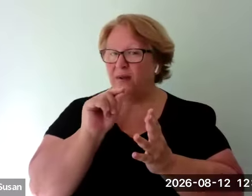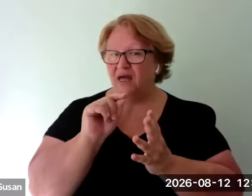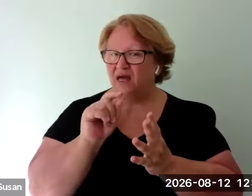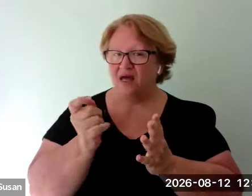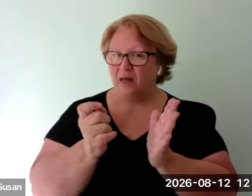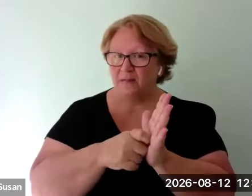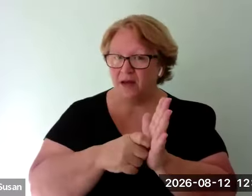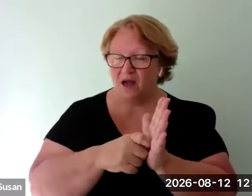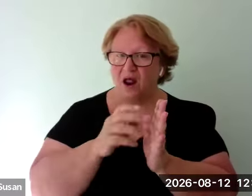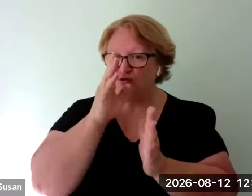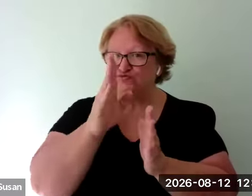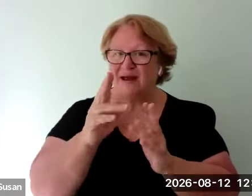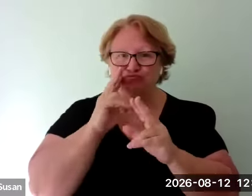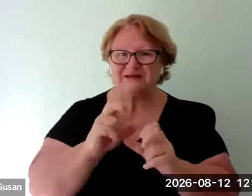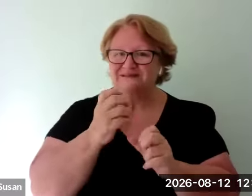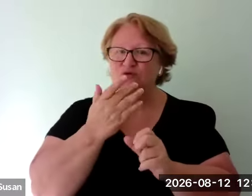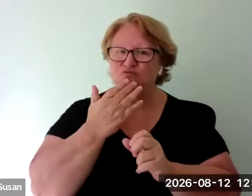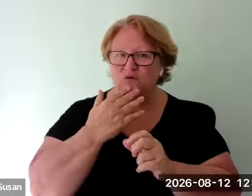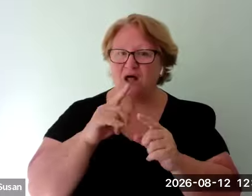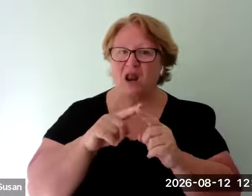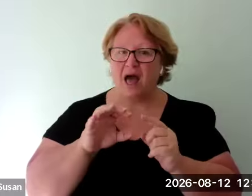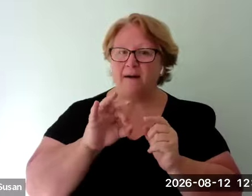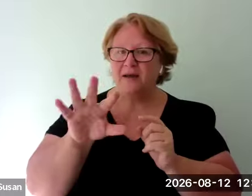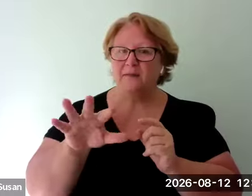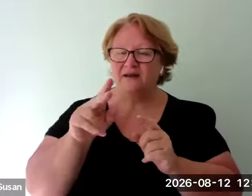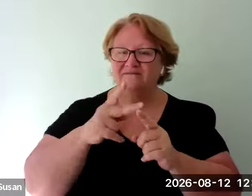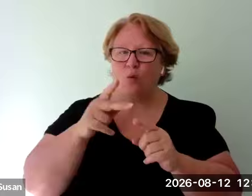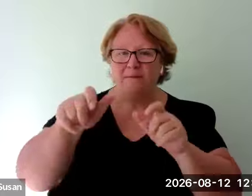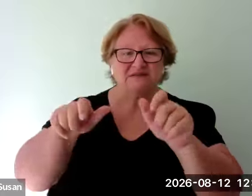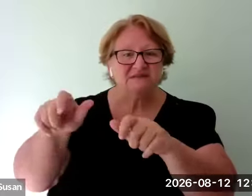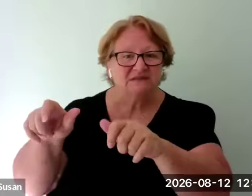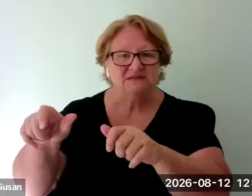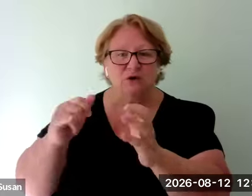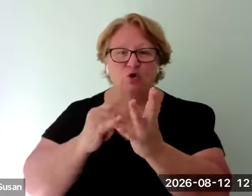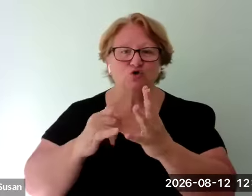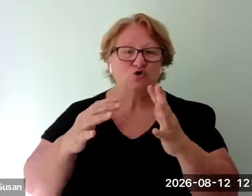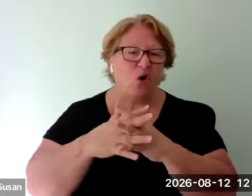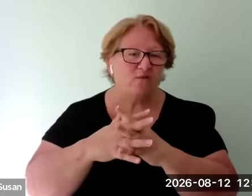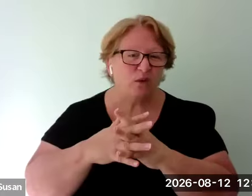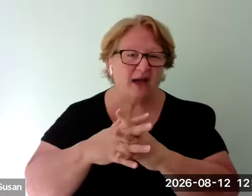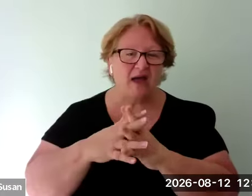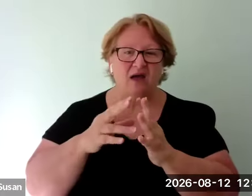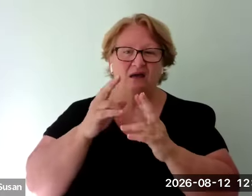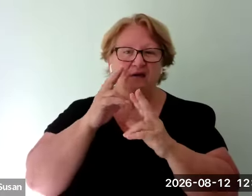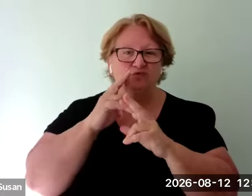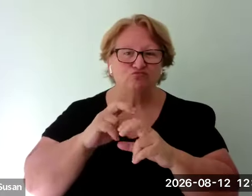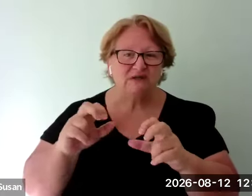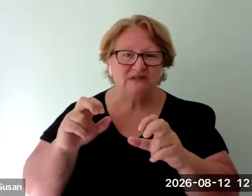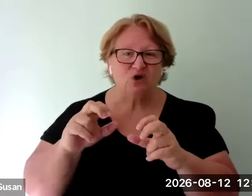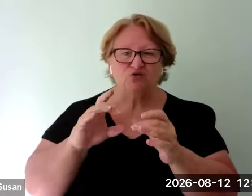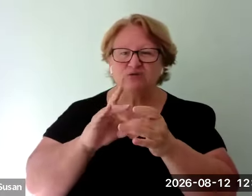very creative and that's been fantastic. So things that could potentially be funded are direct research costs. So